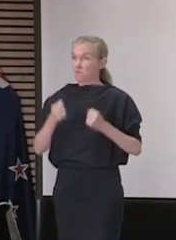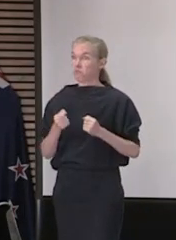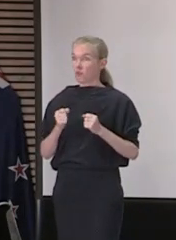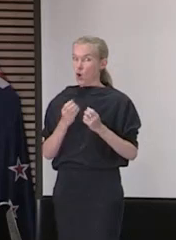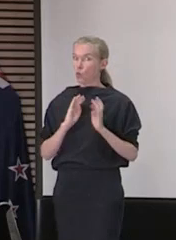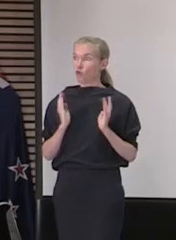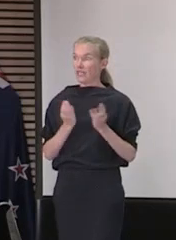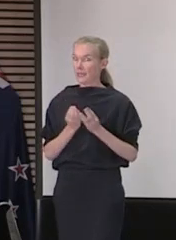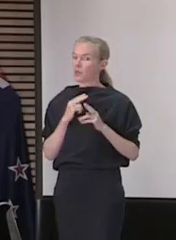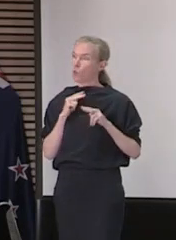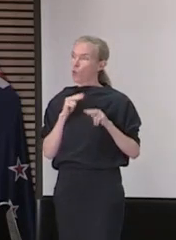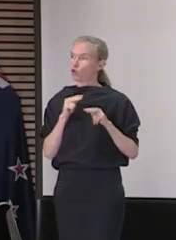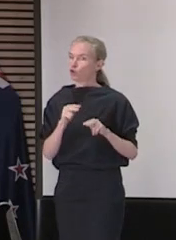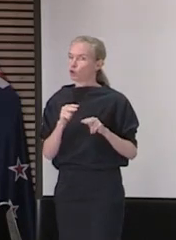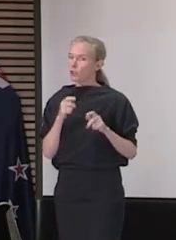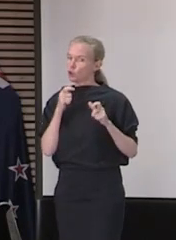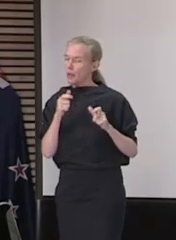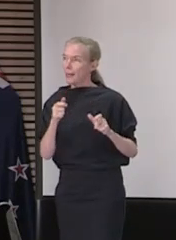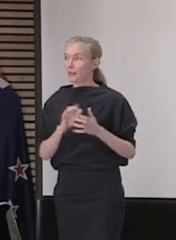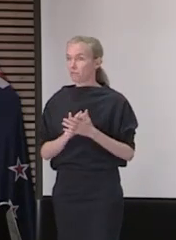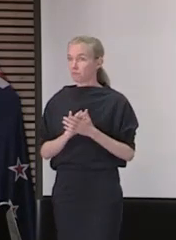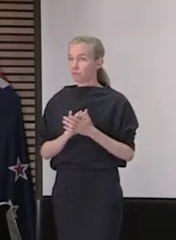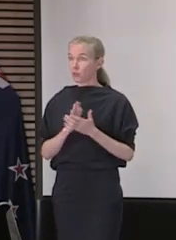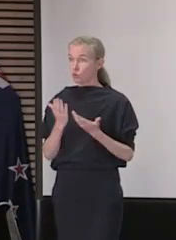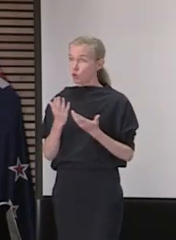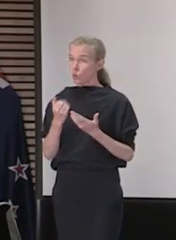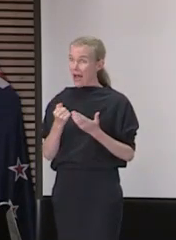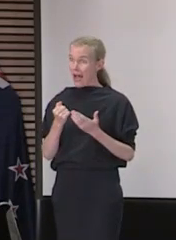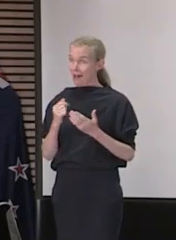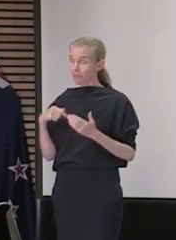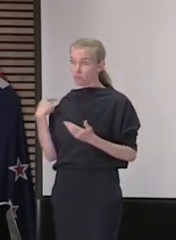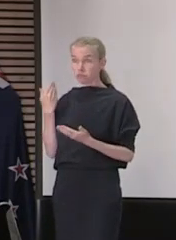So we have alreadybeen operating this systemnow. It's operating foreveryone.